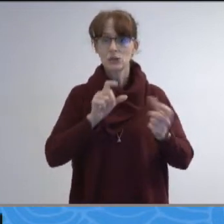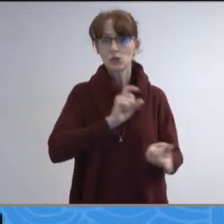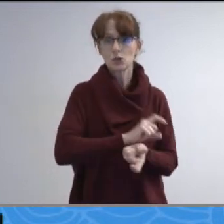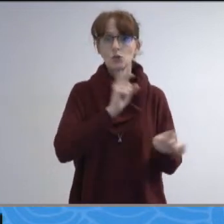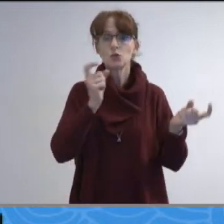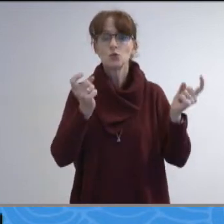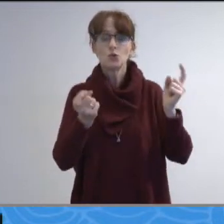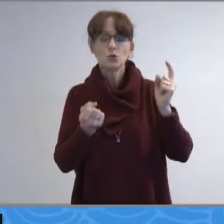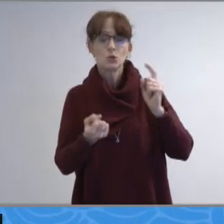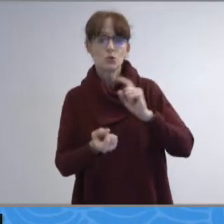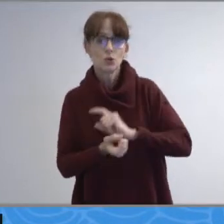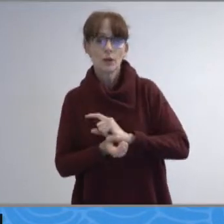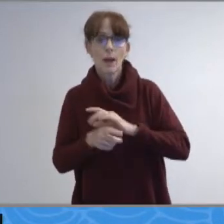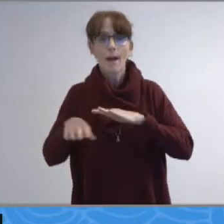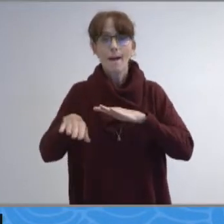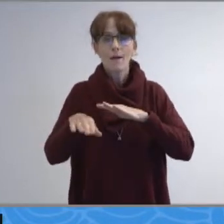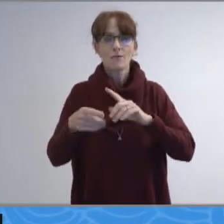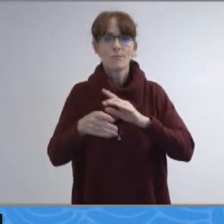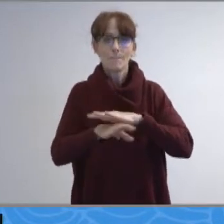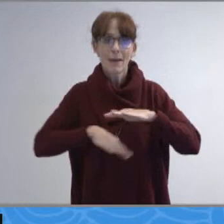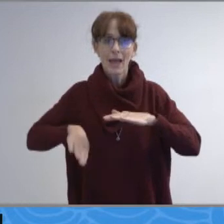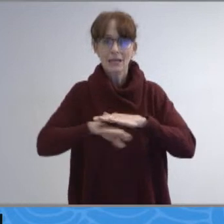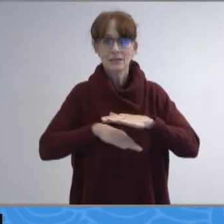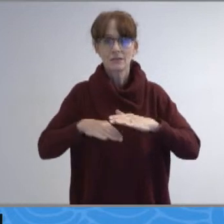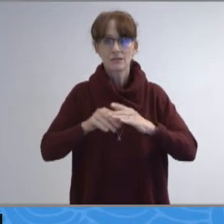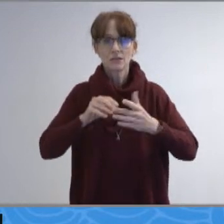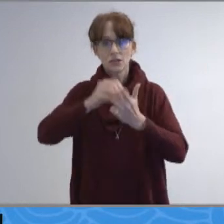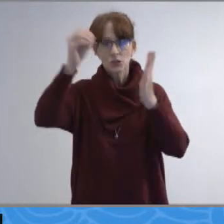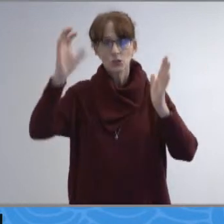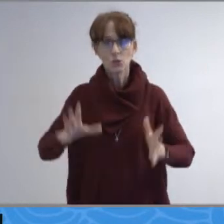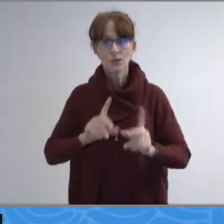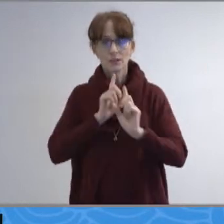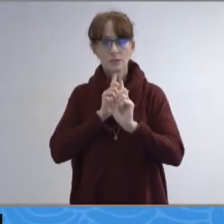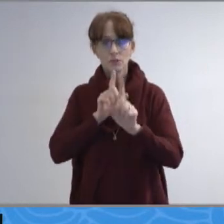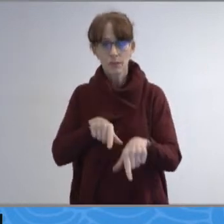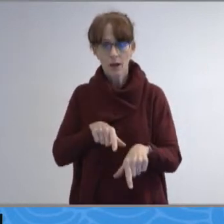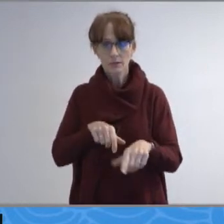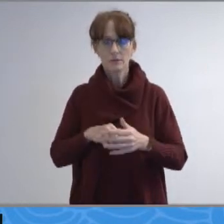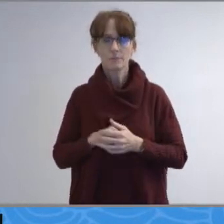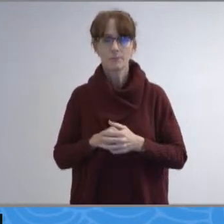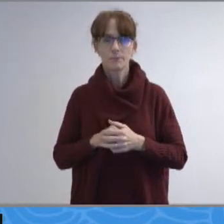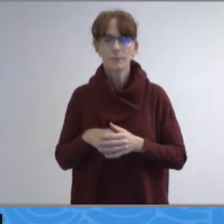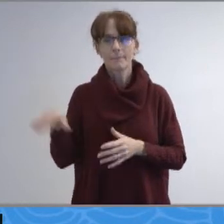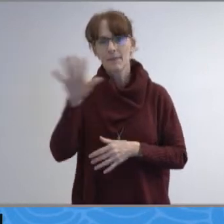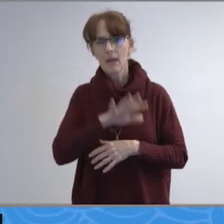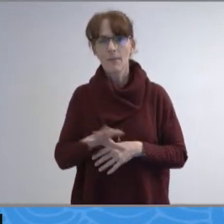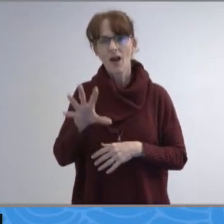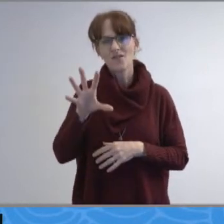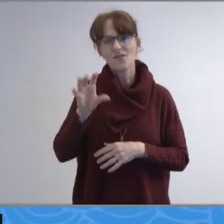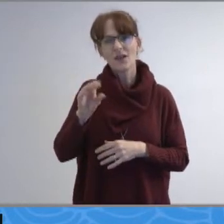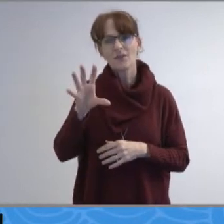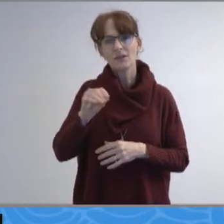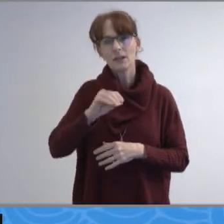based on the students' responses. They will get about 50% of items correct